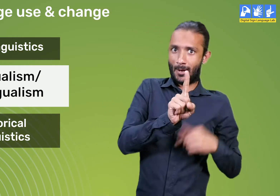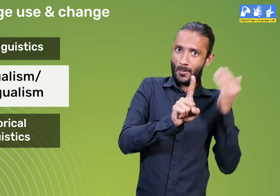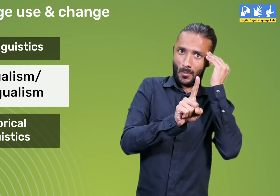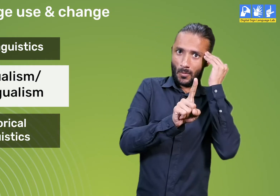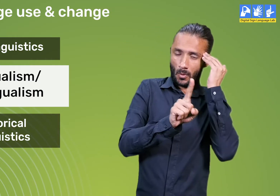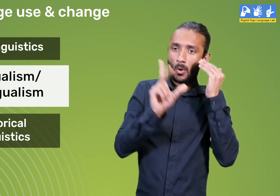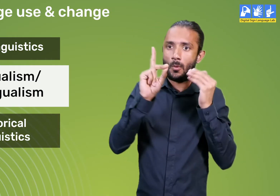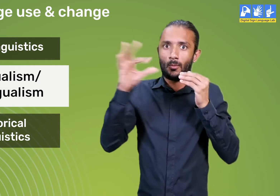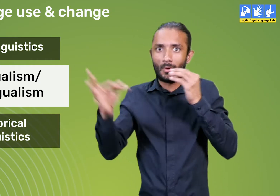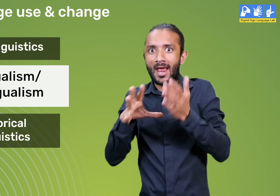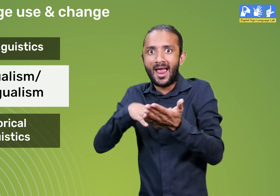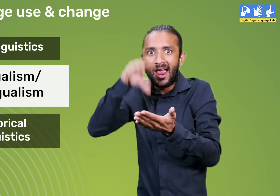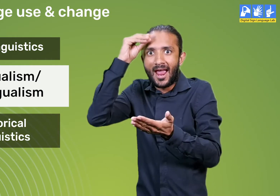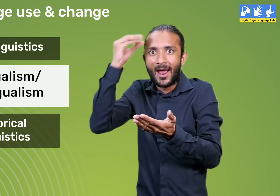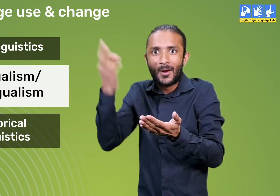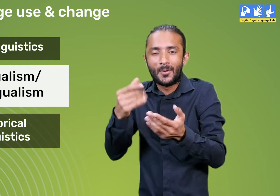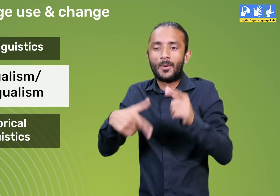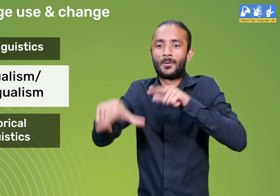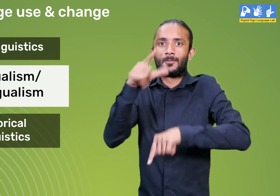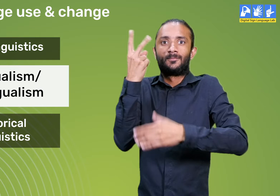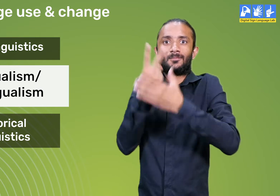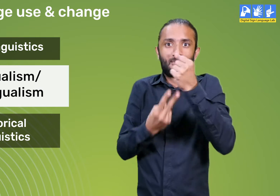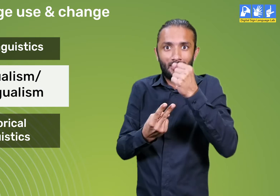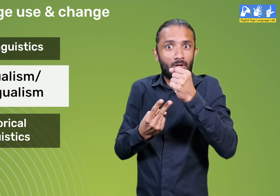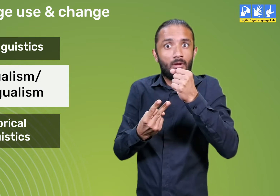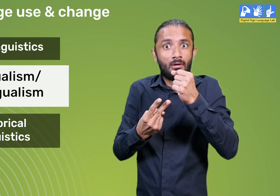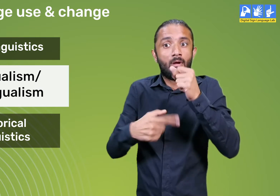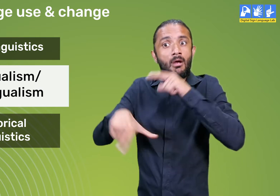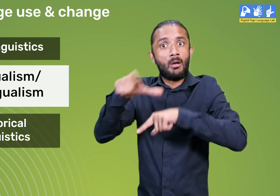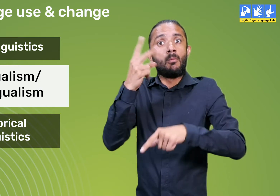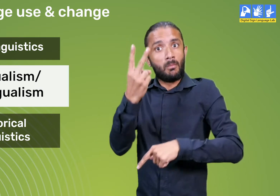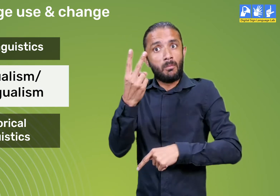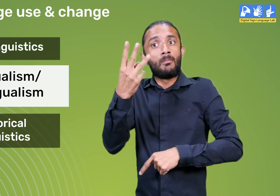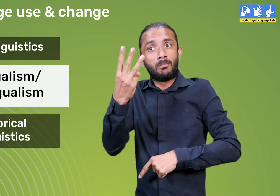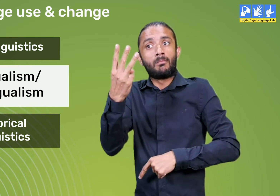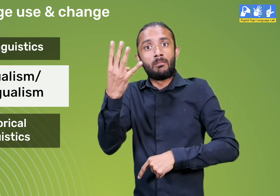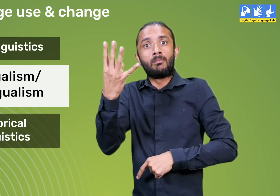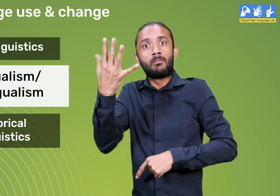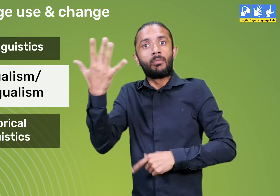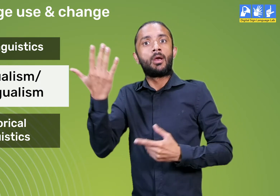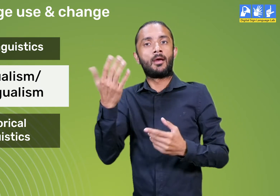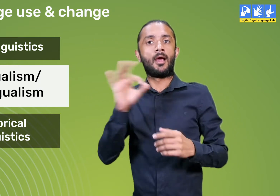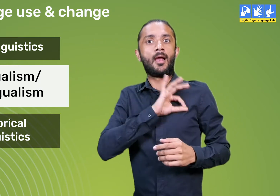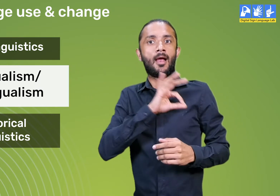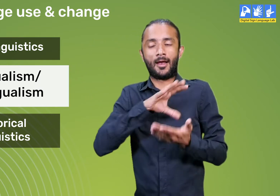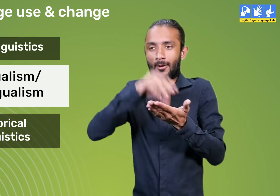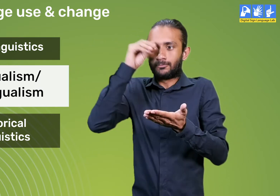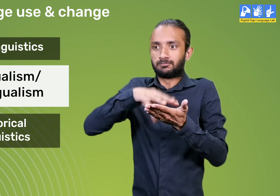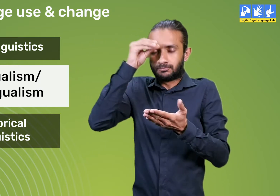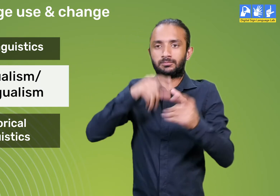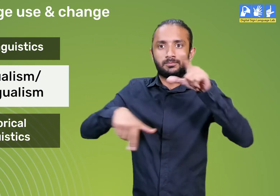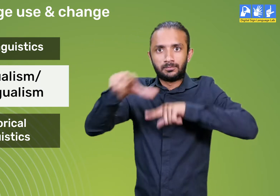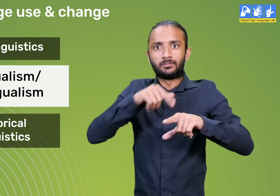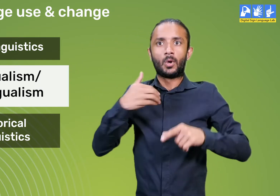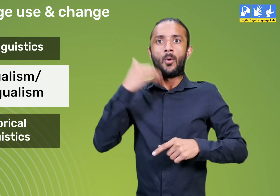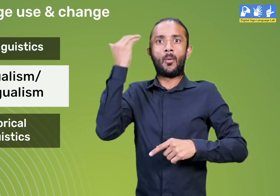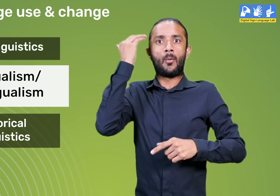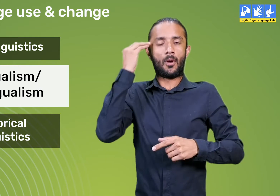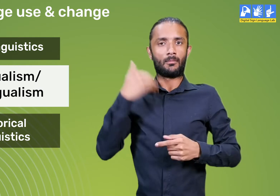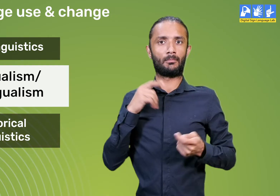as a person knows one language than two, three, and many more, it leads to language use and change,